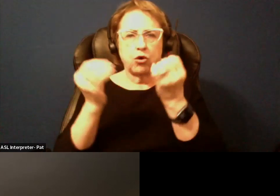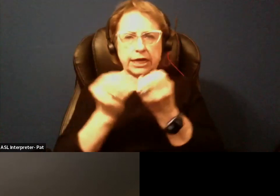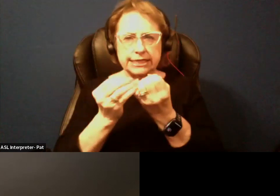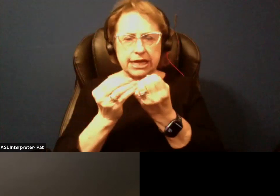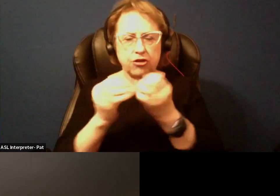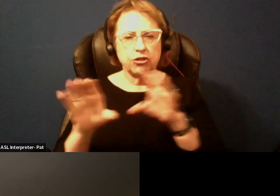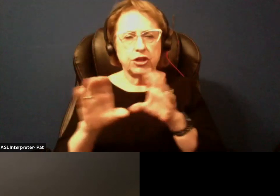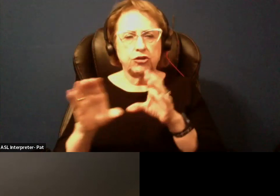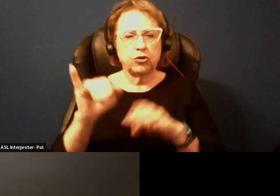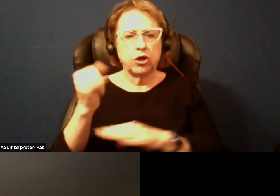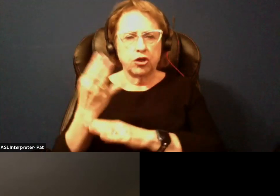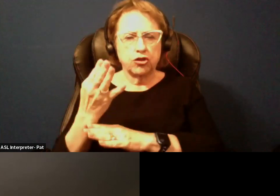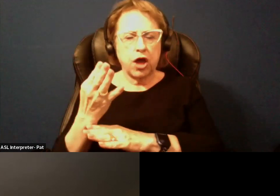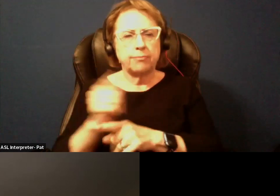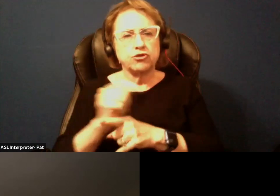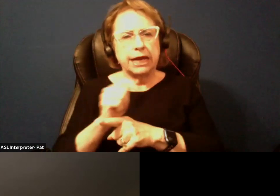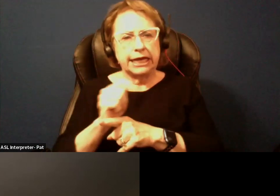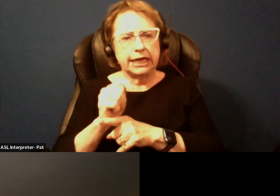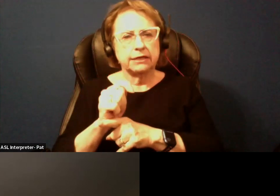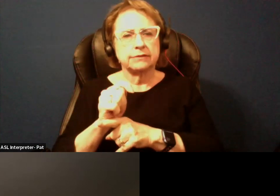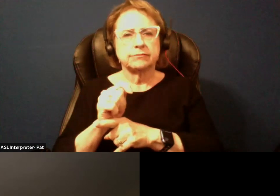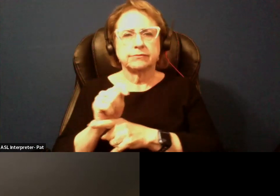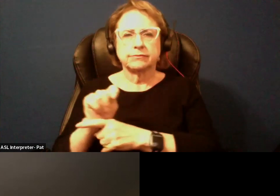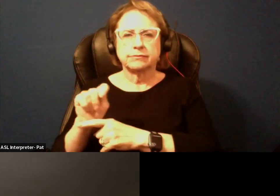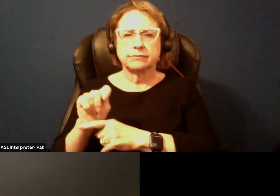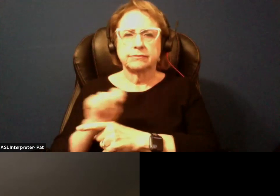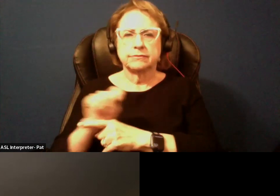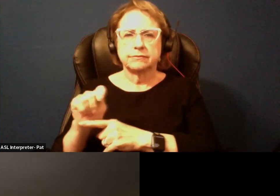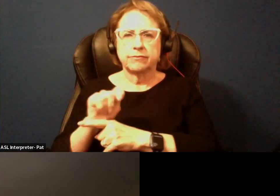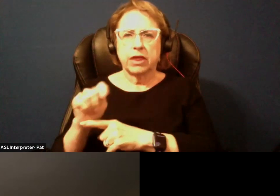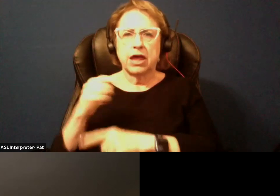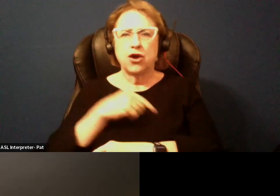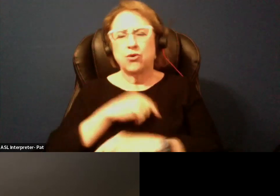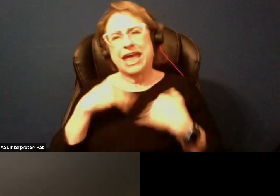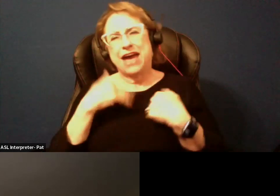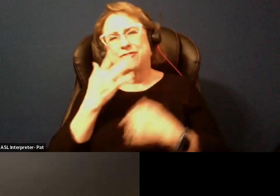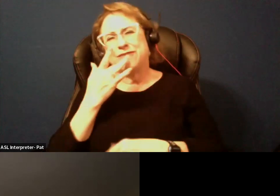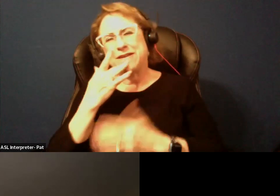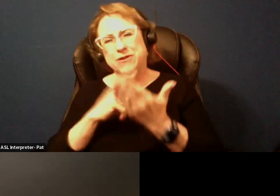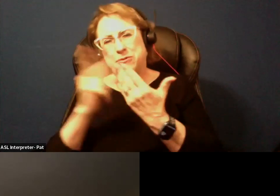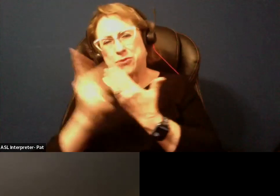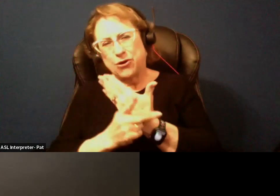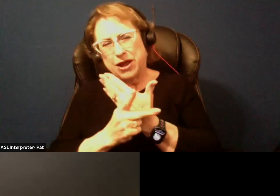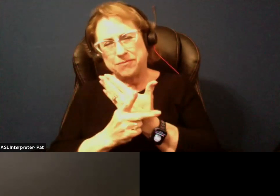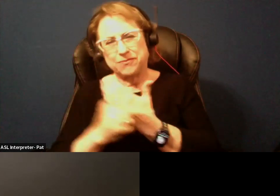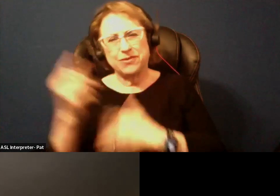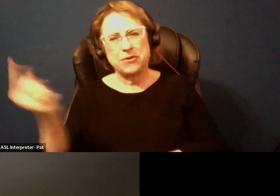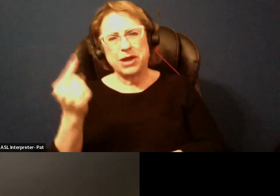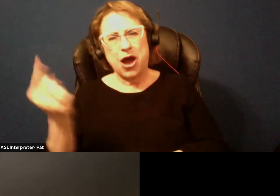and we have we have a favorite program that we always bring up that shows how you can do that.